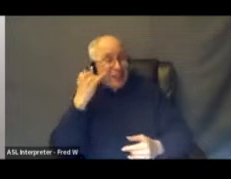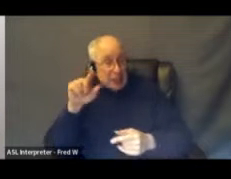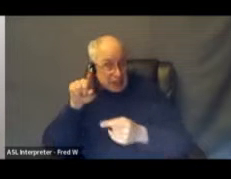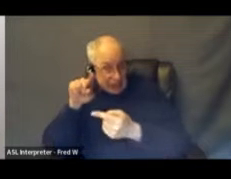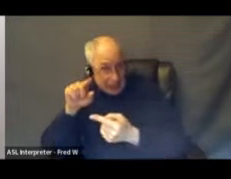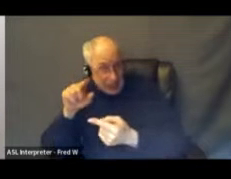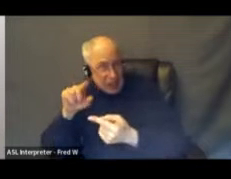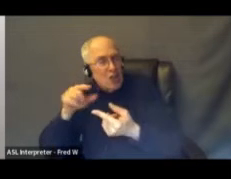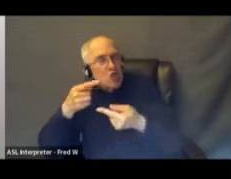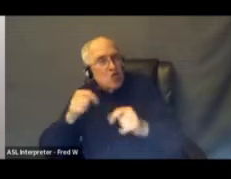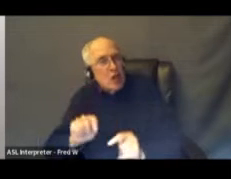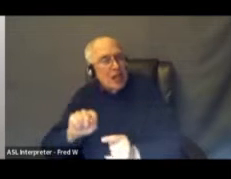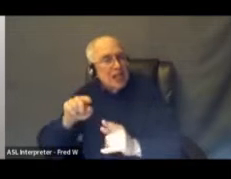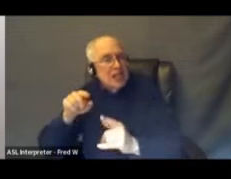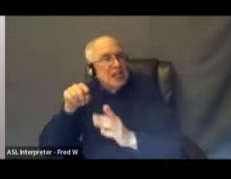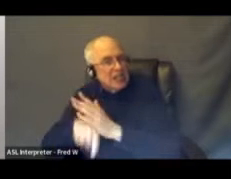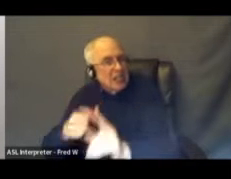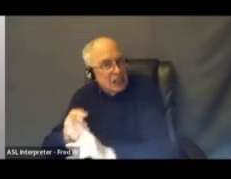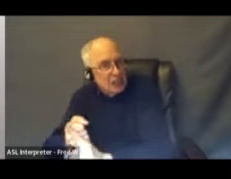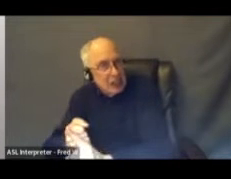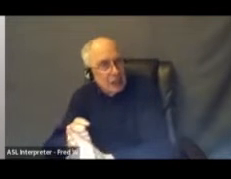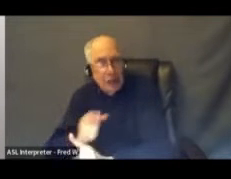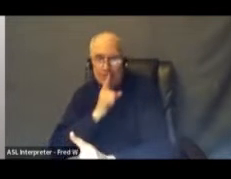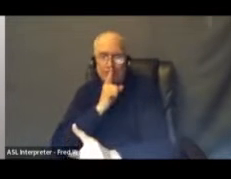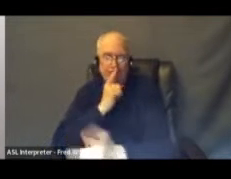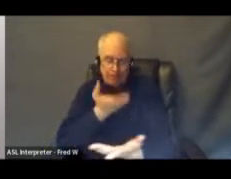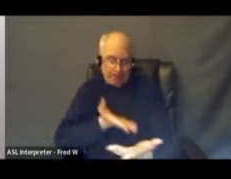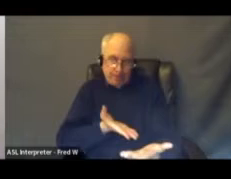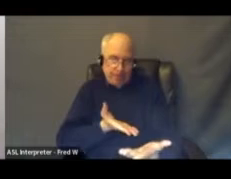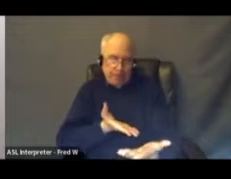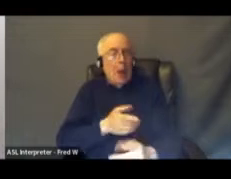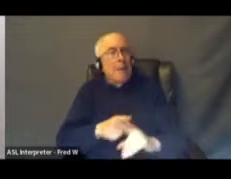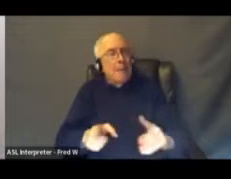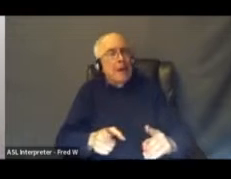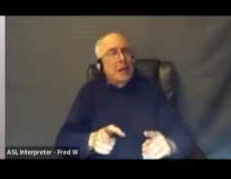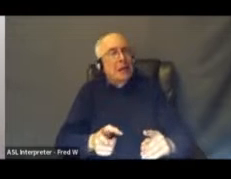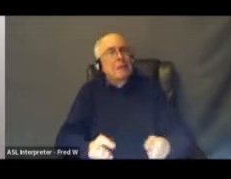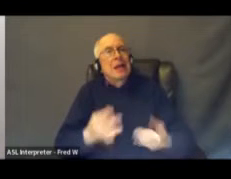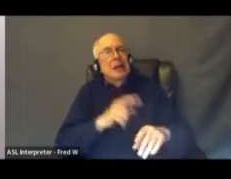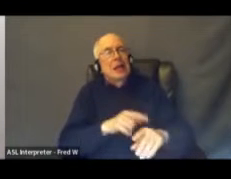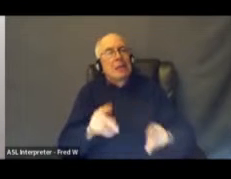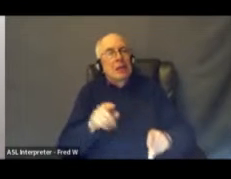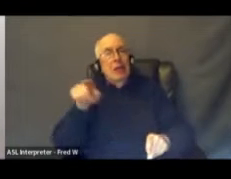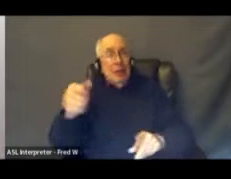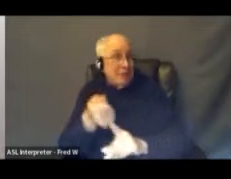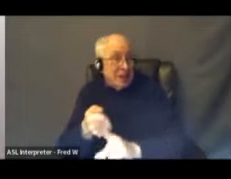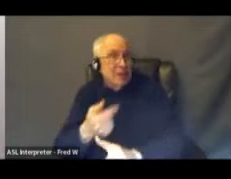resuscitation, I do hear a lot about being resuscitated from suicide attempts. So then it's